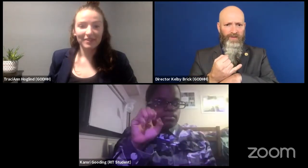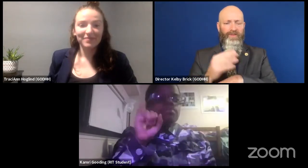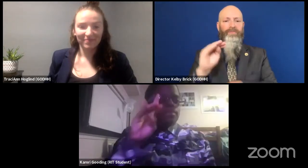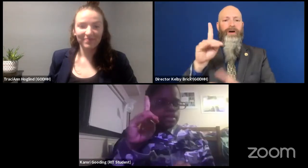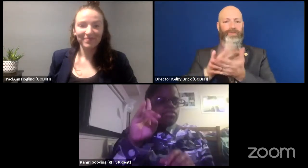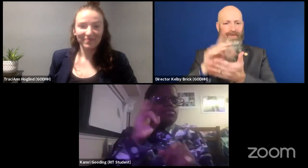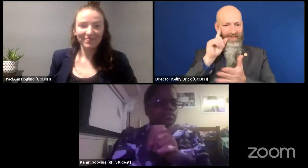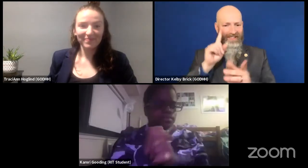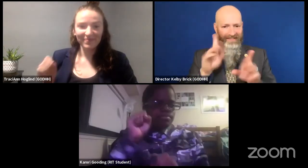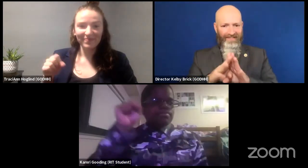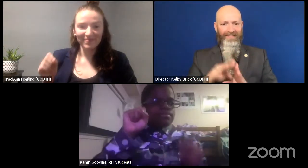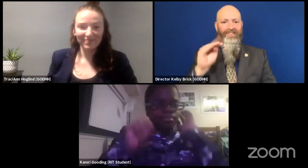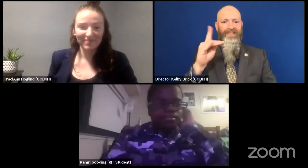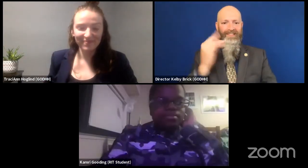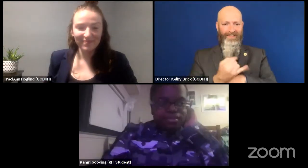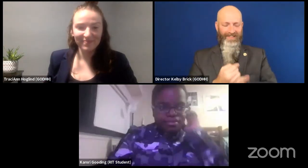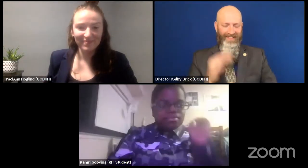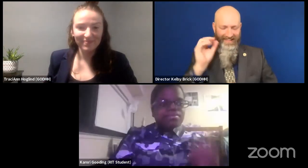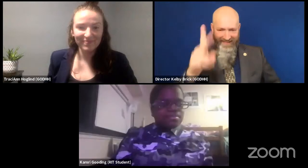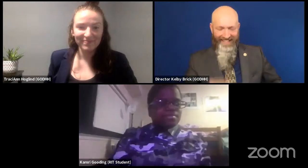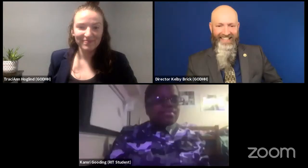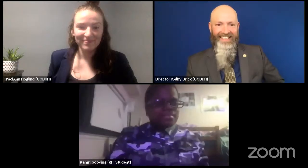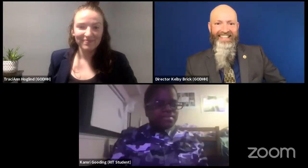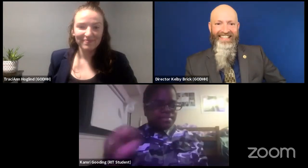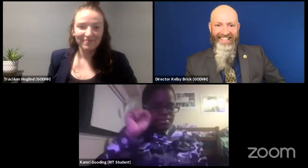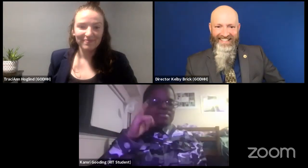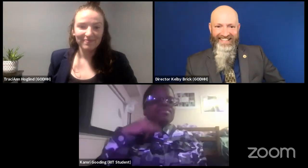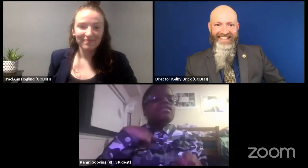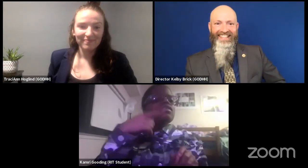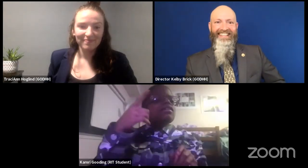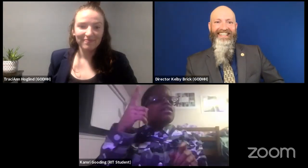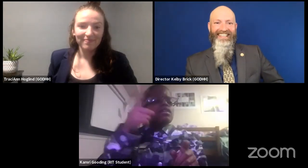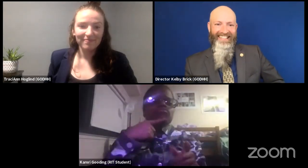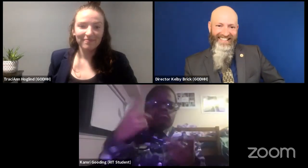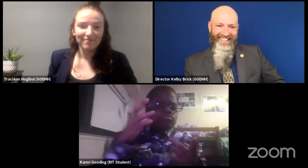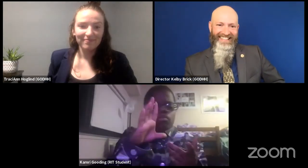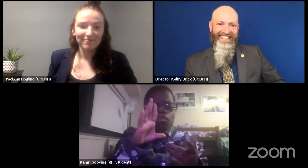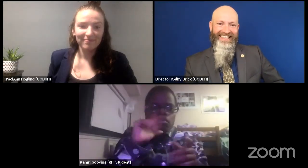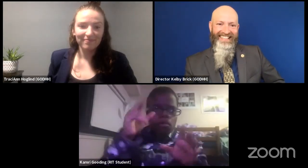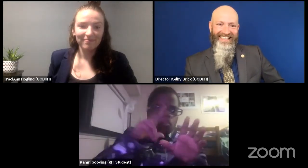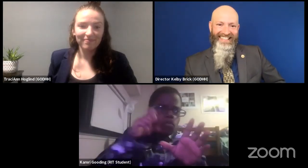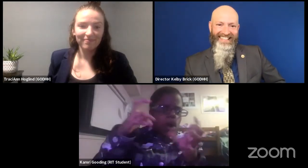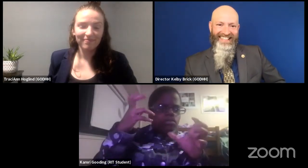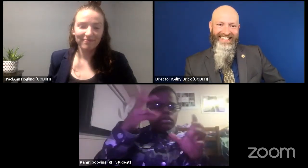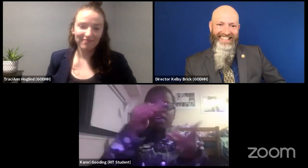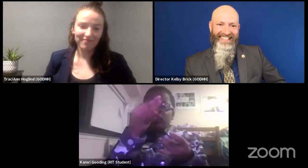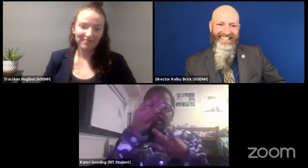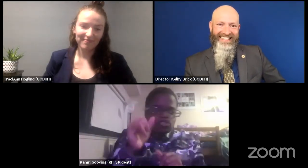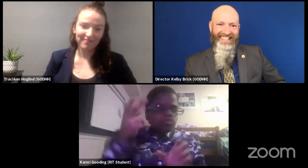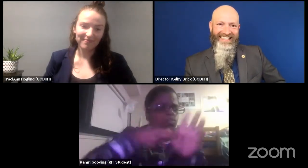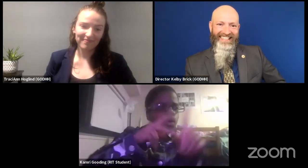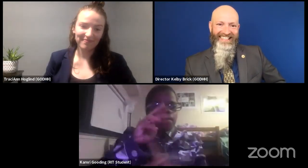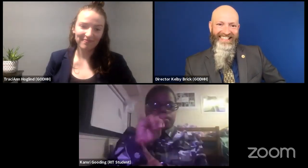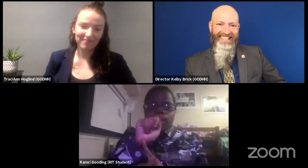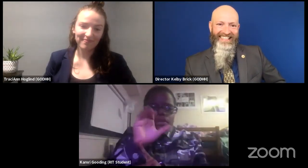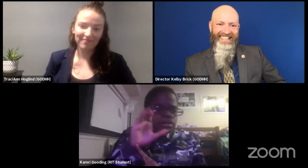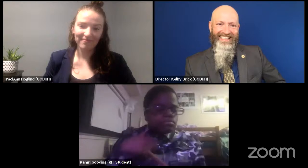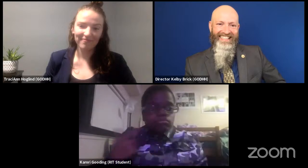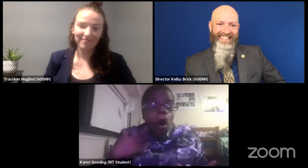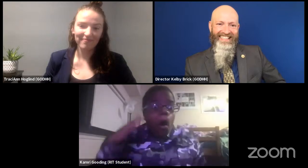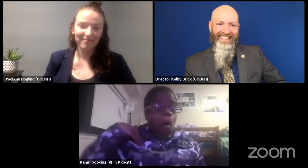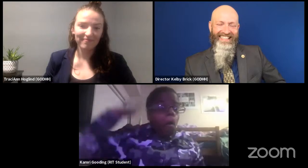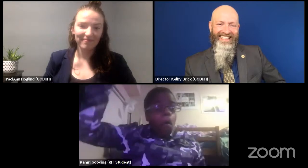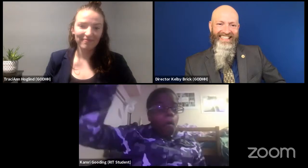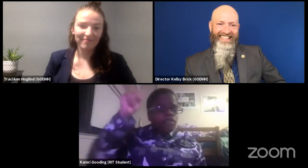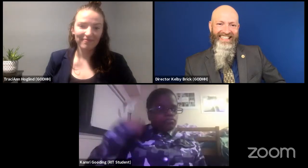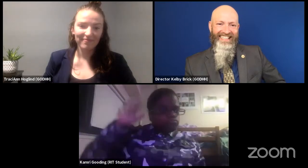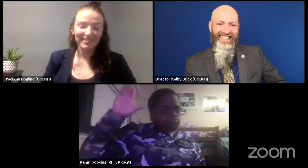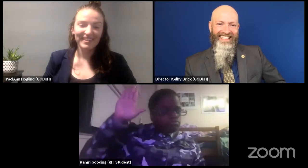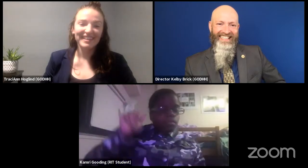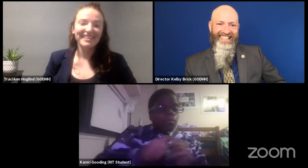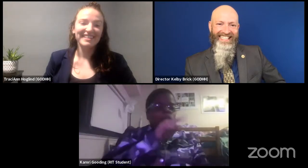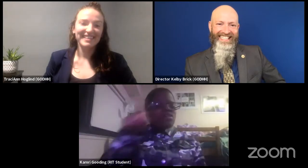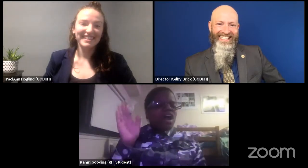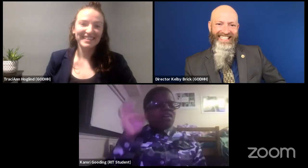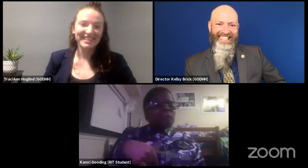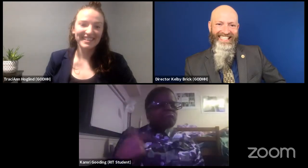school for the Deaf, yep, one staff member encouraged me to join, and I volunteered.